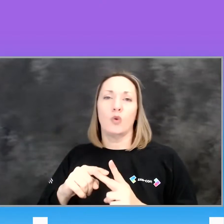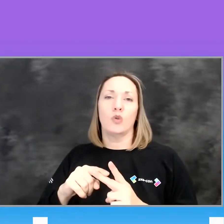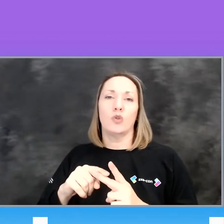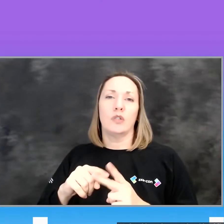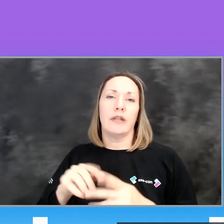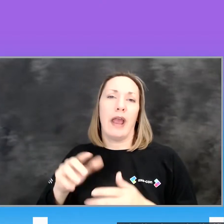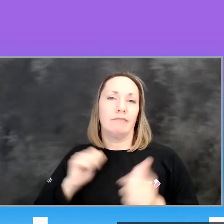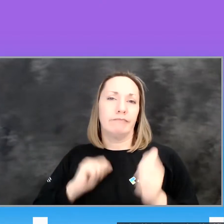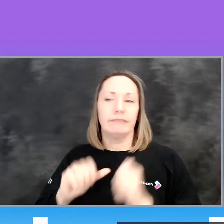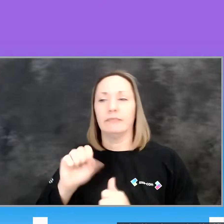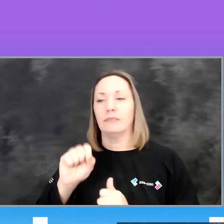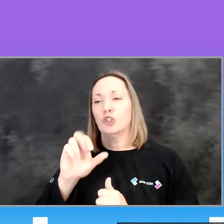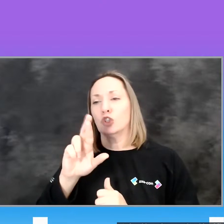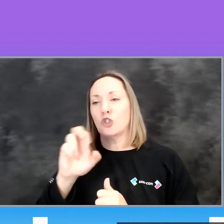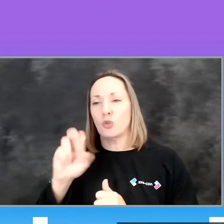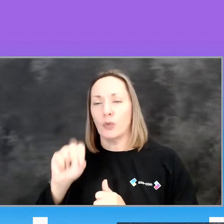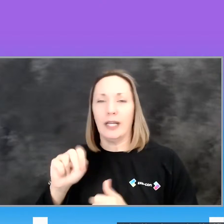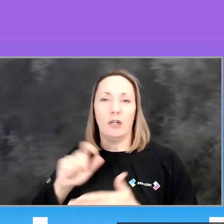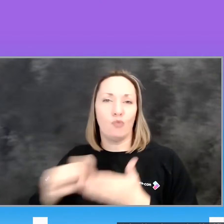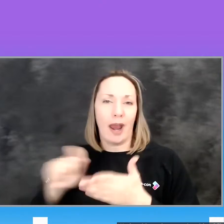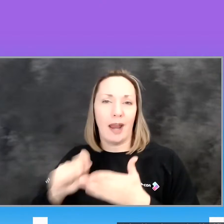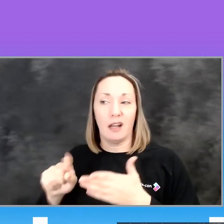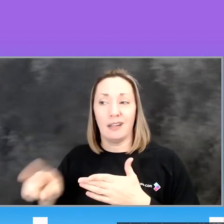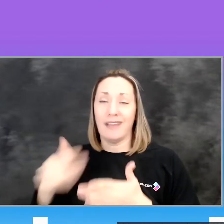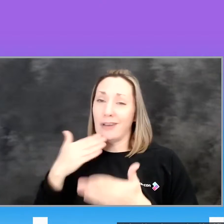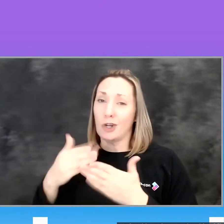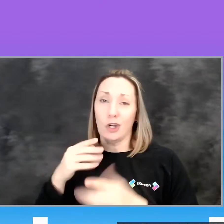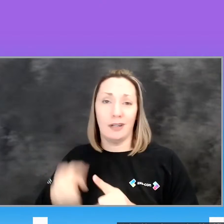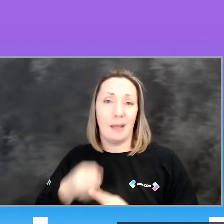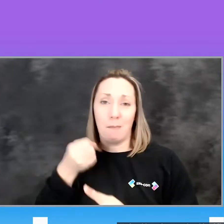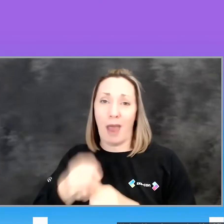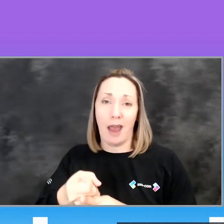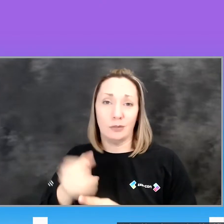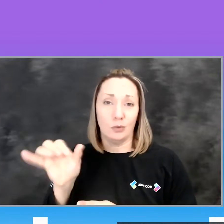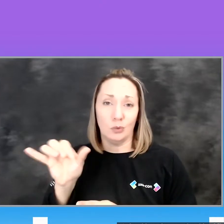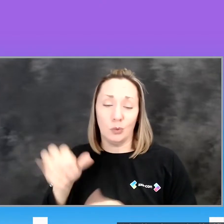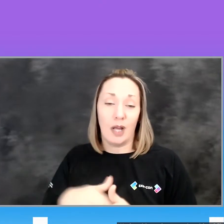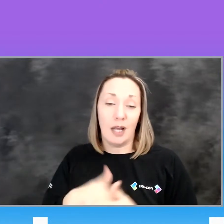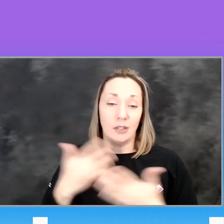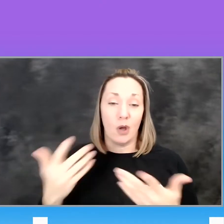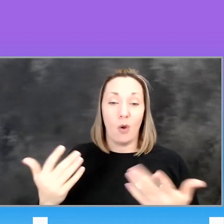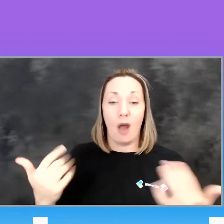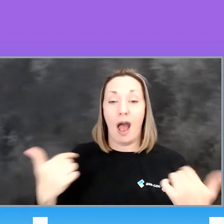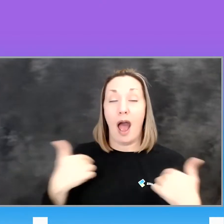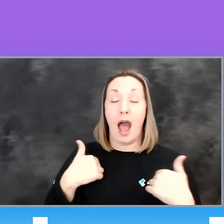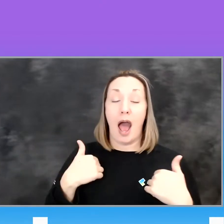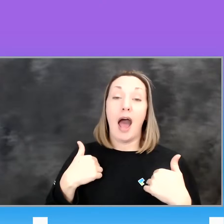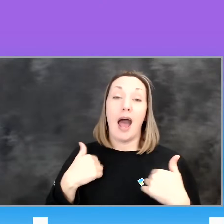screenwriting and such. And they've had a really good